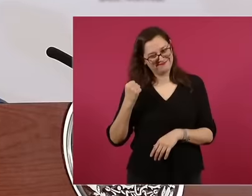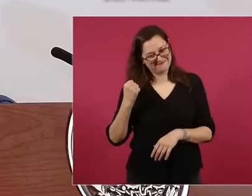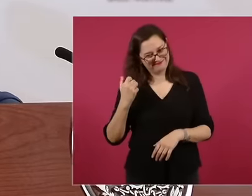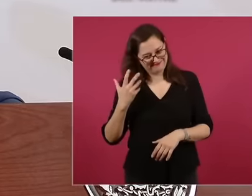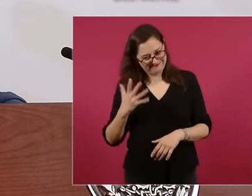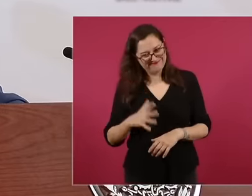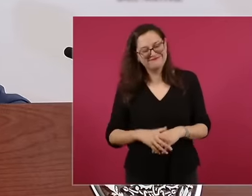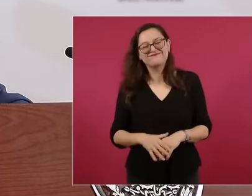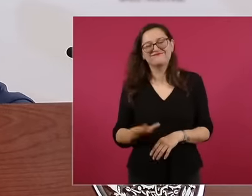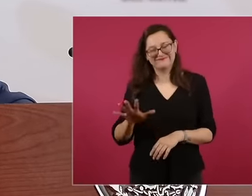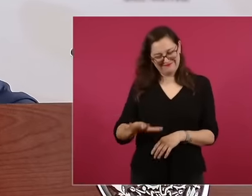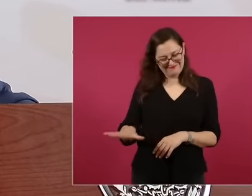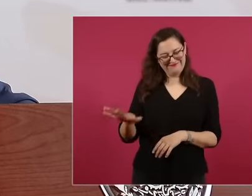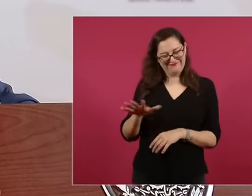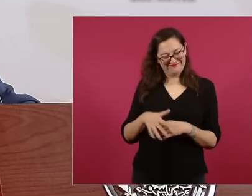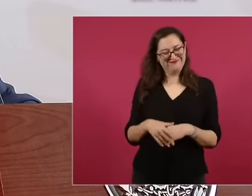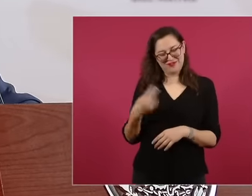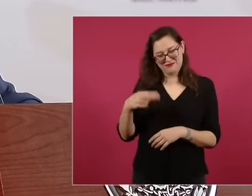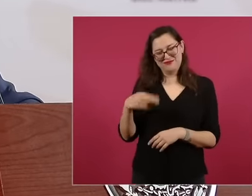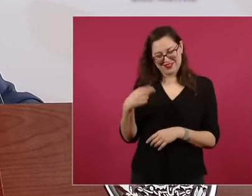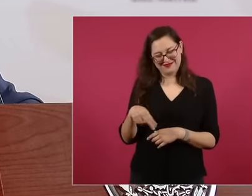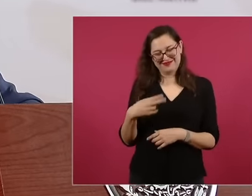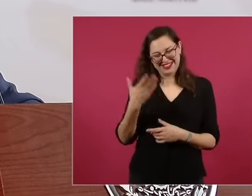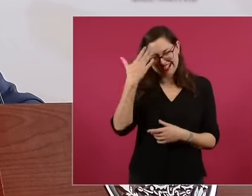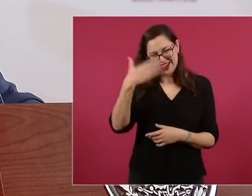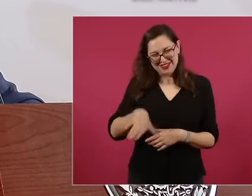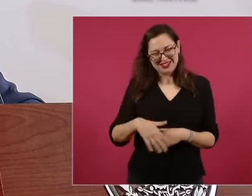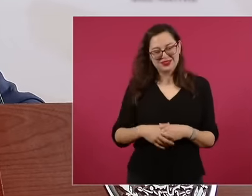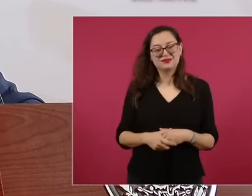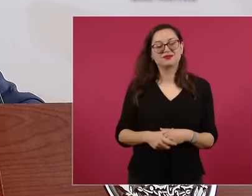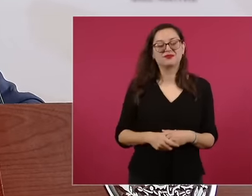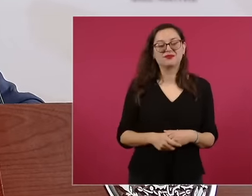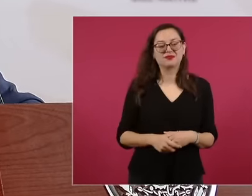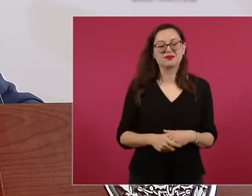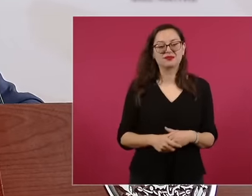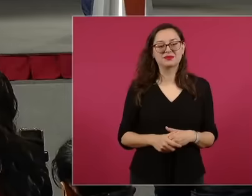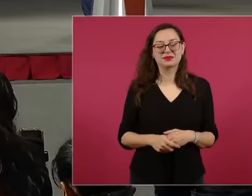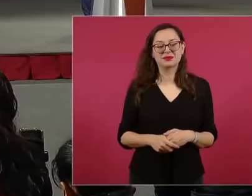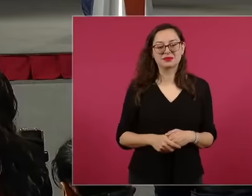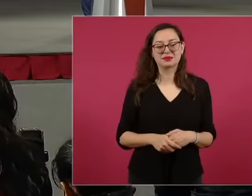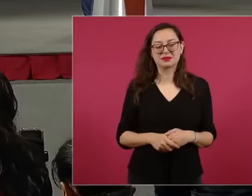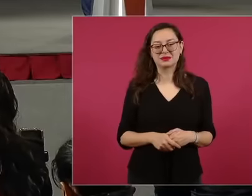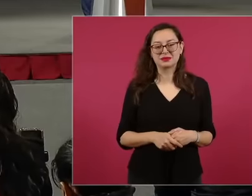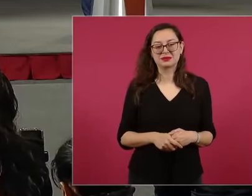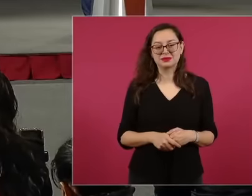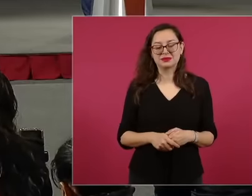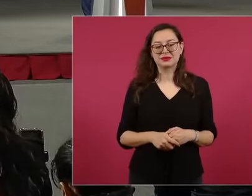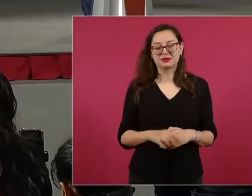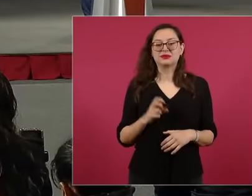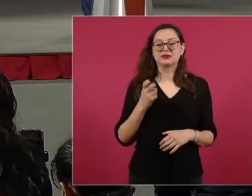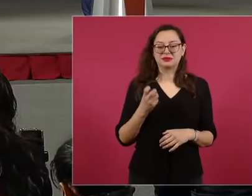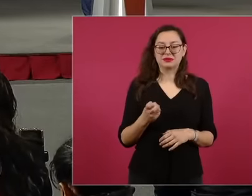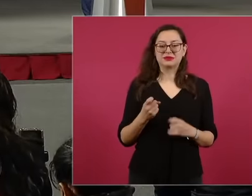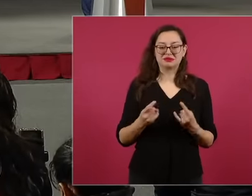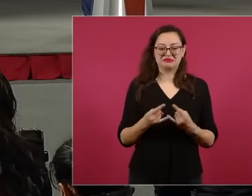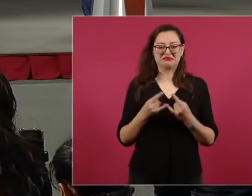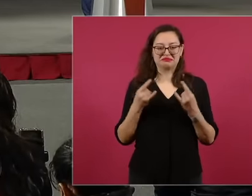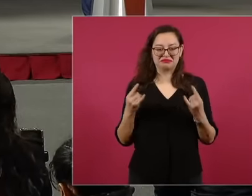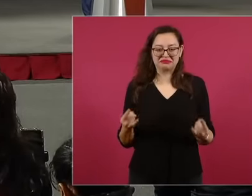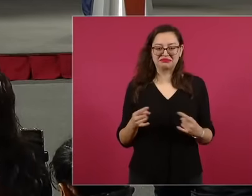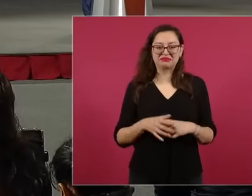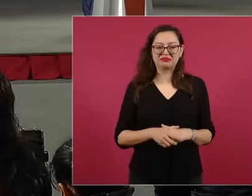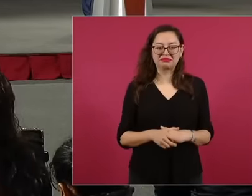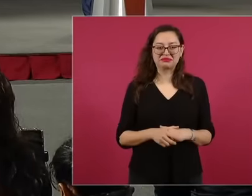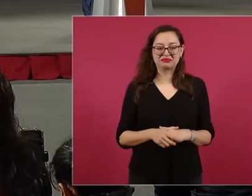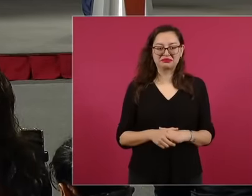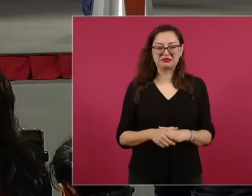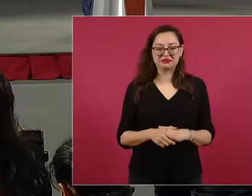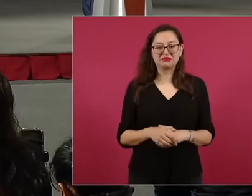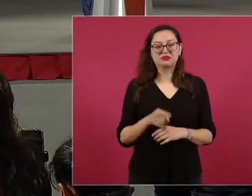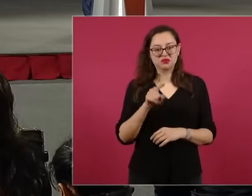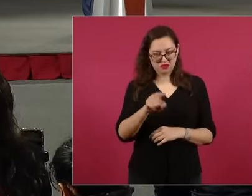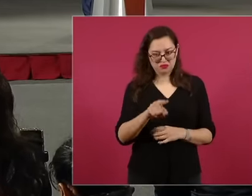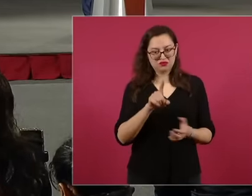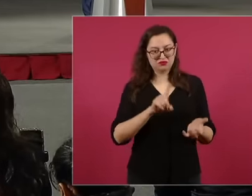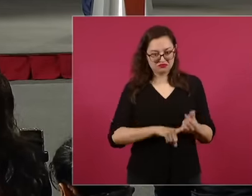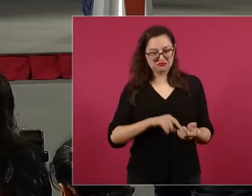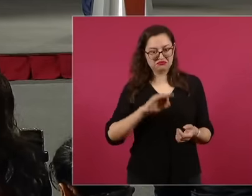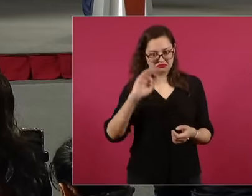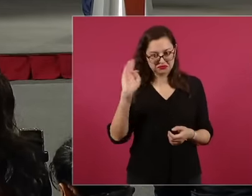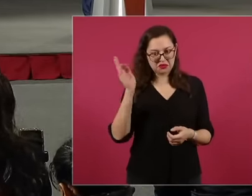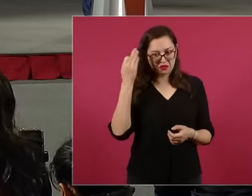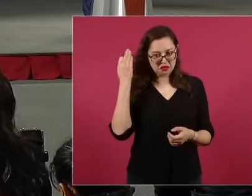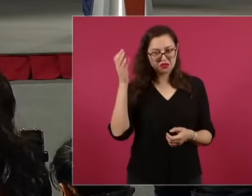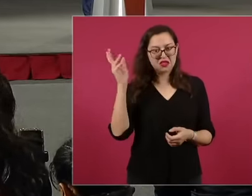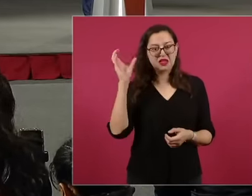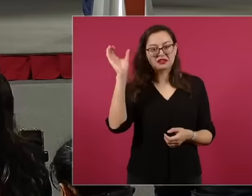eh That It is history and it is good that you are in the Faculty of Political Science you are there